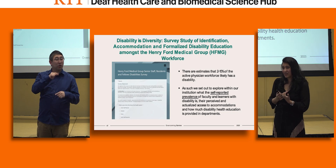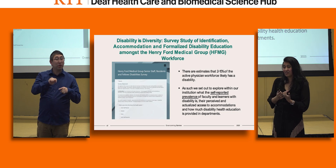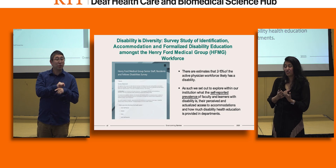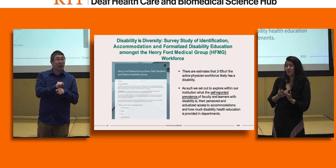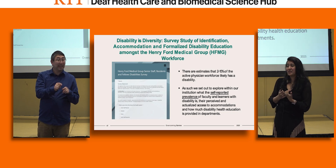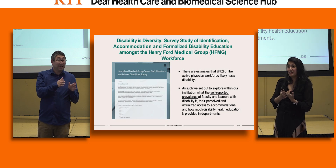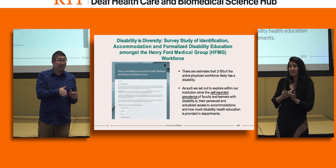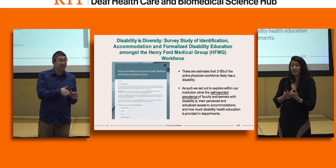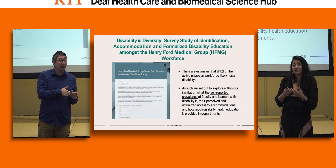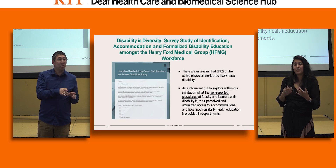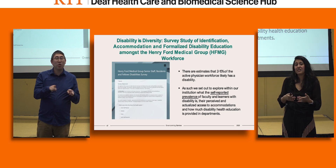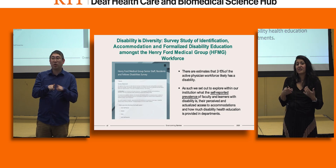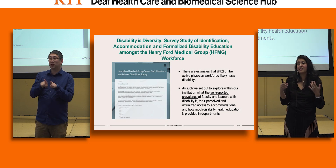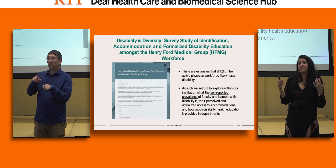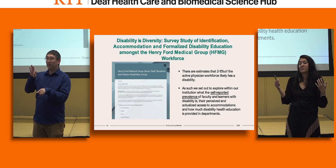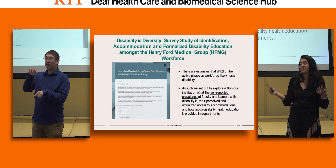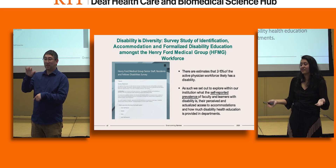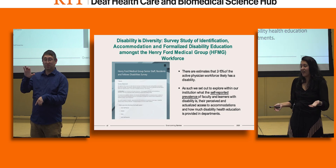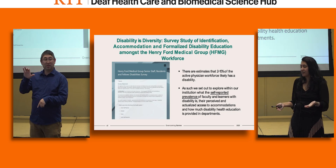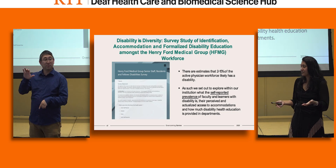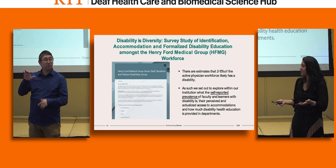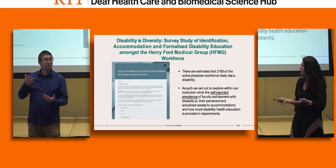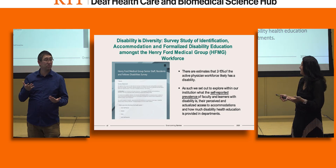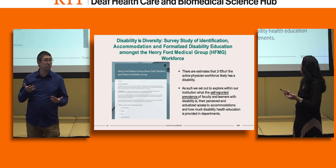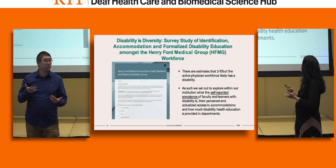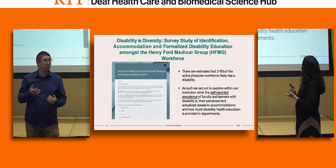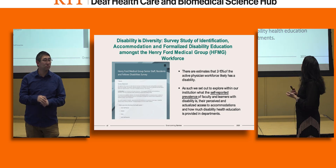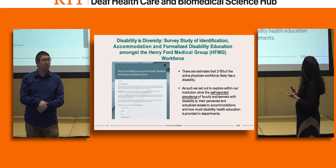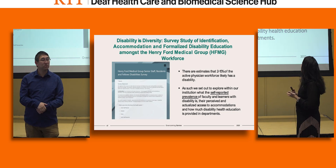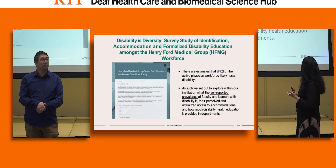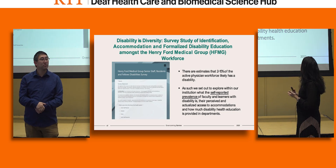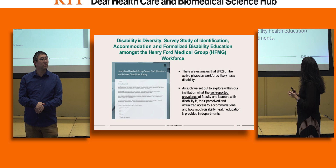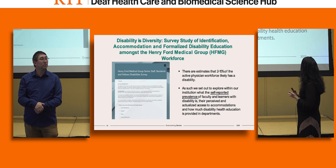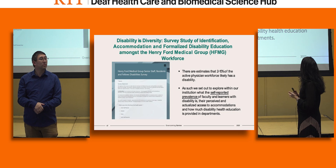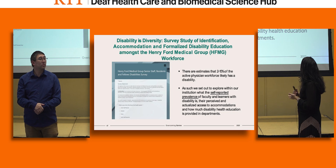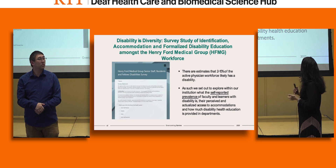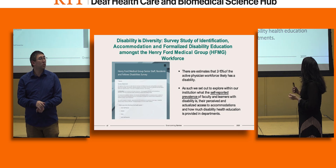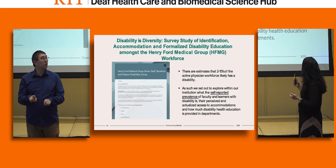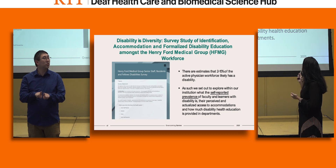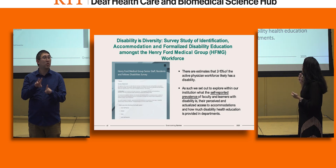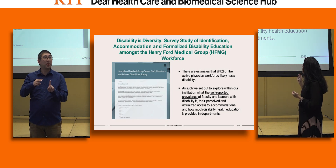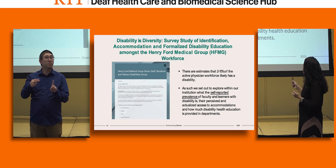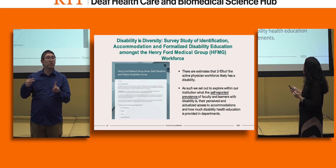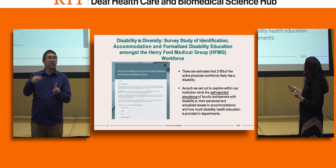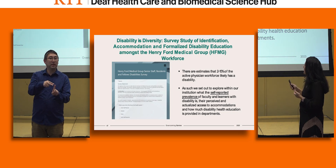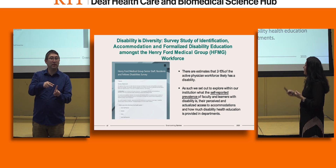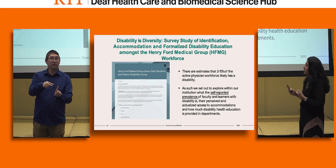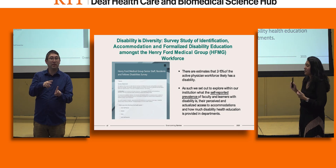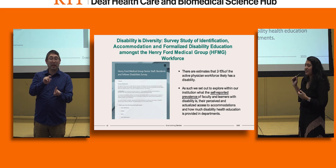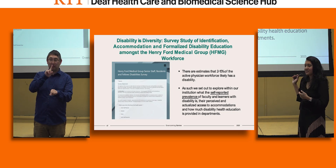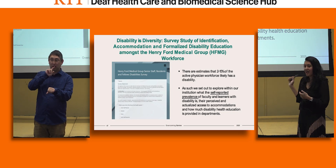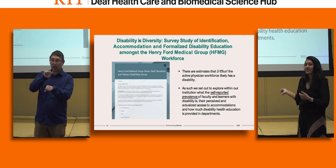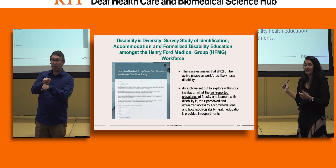amongst trainees as well as amongst faculty, and then their perceived and actualized access